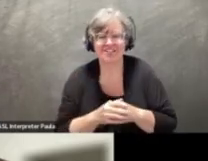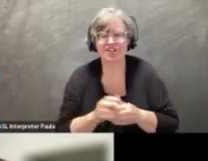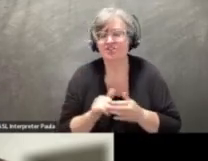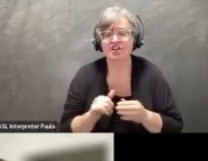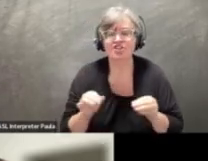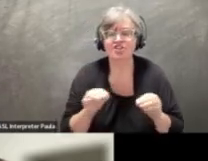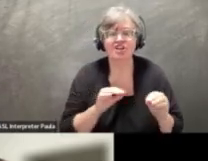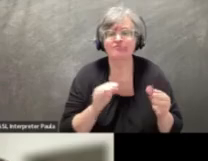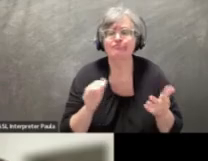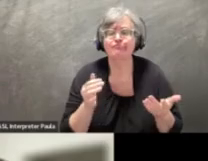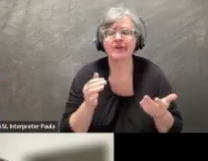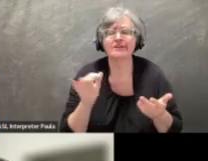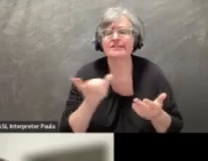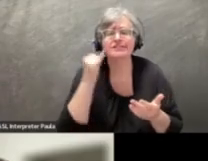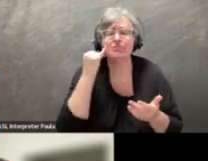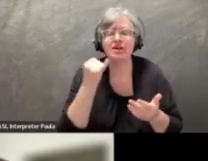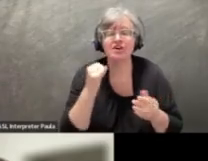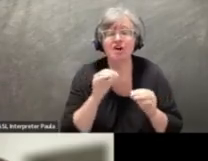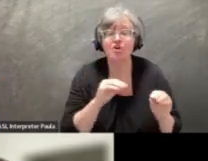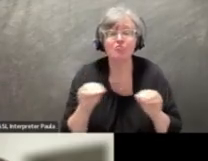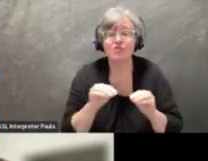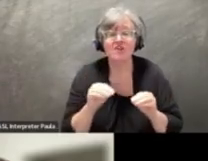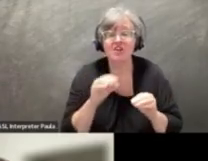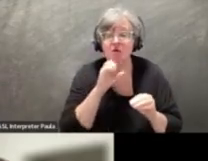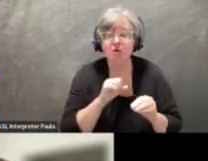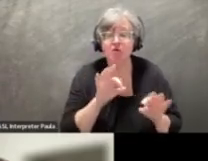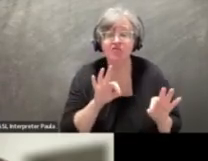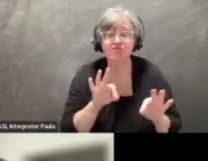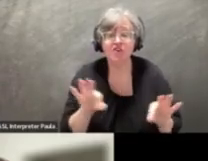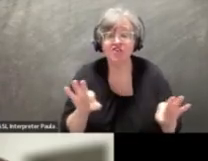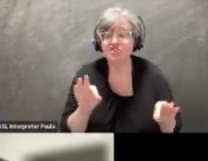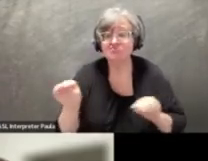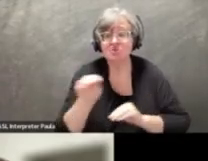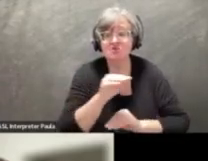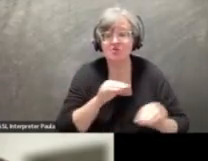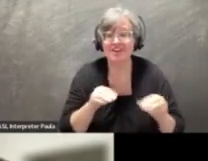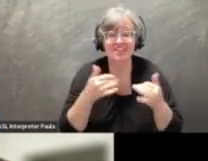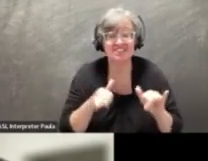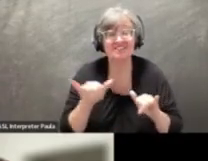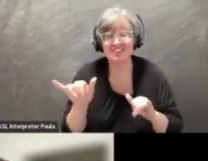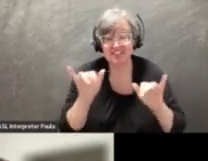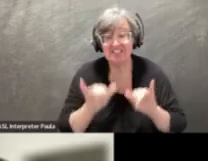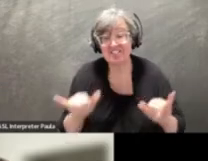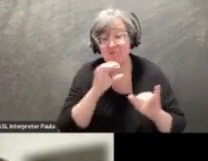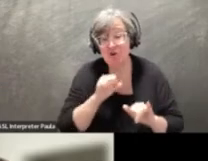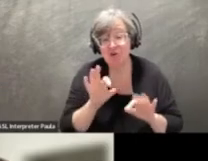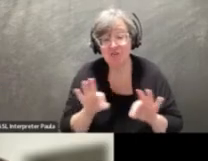your living room. It's still the same old furniture. What we really want to think about is, what are we doing to create positive pressure, to create